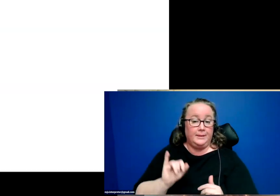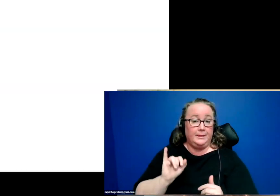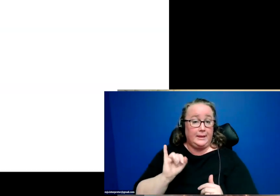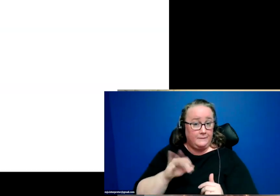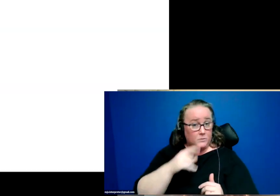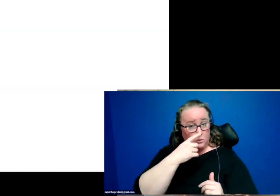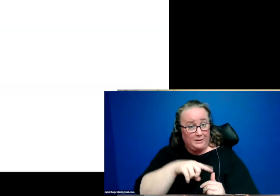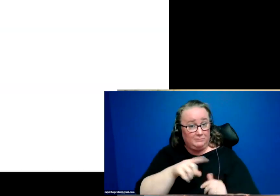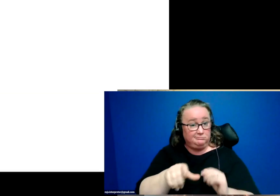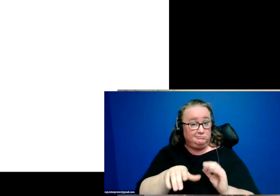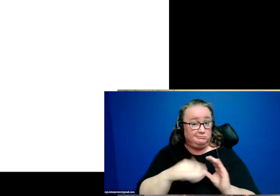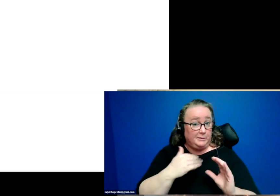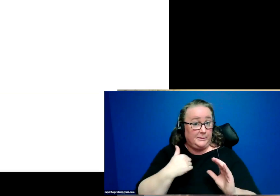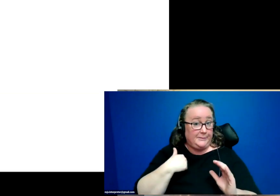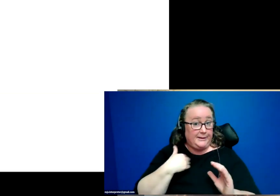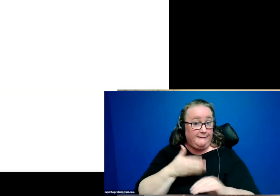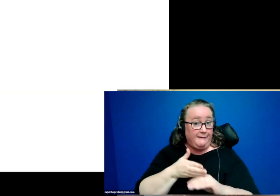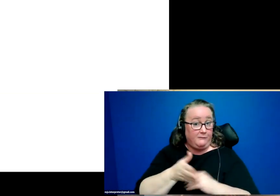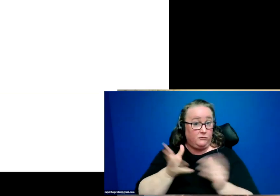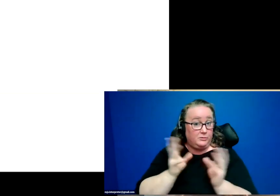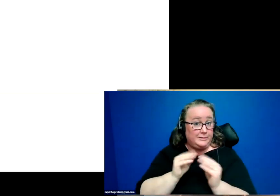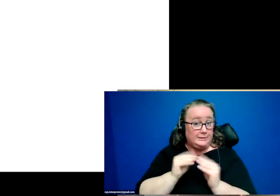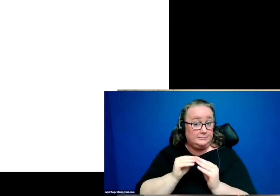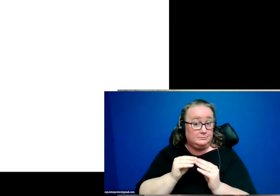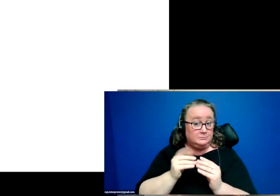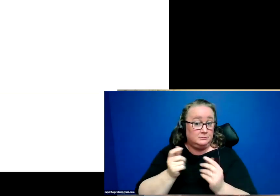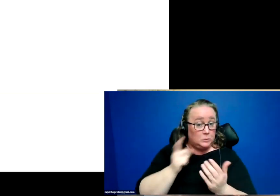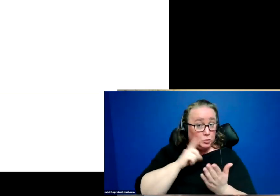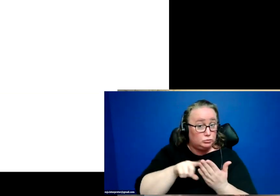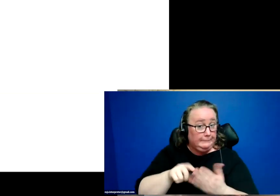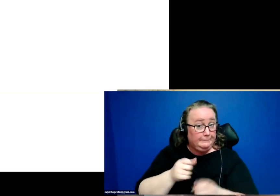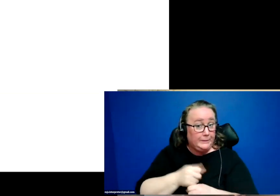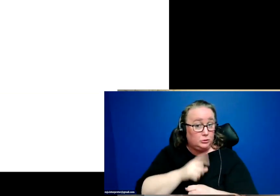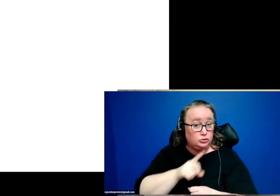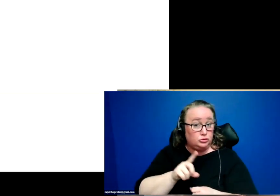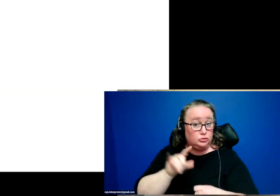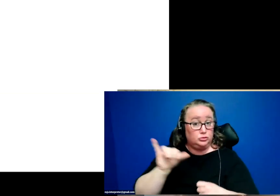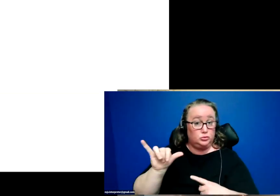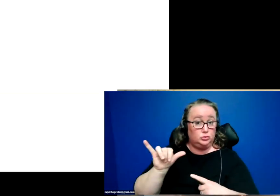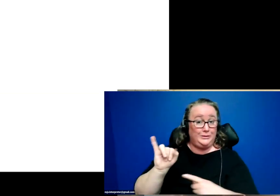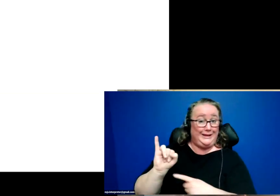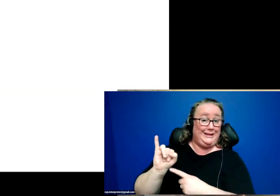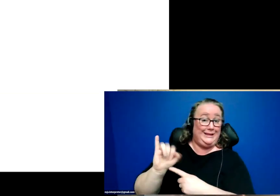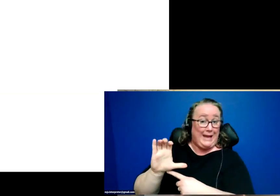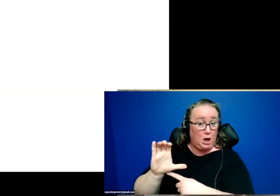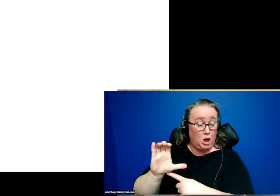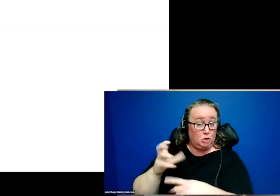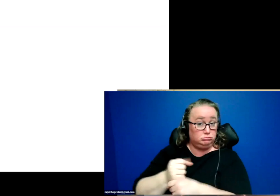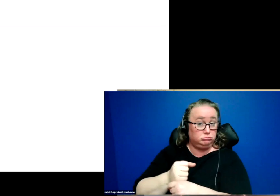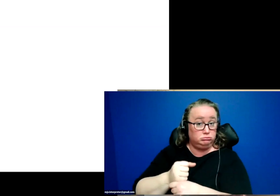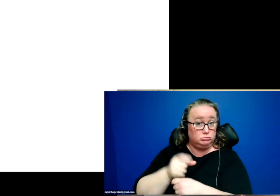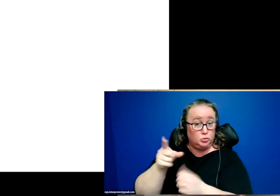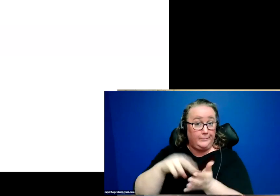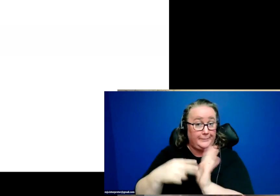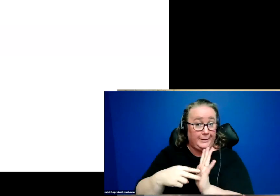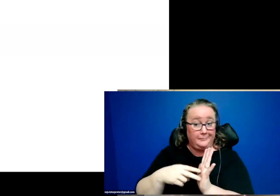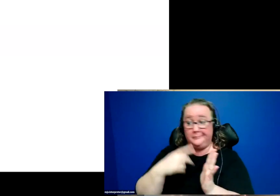us after to make sure that youth in care is the acronym that you meant, please feel free to follow up.